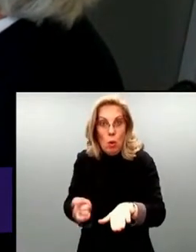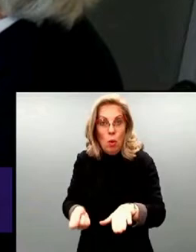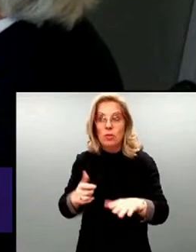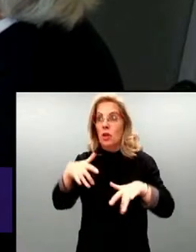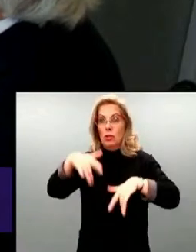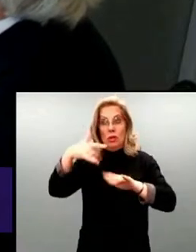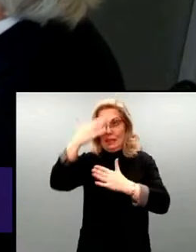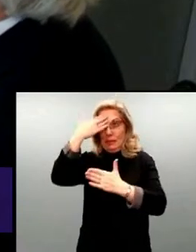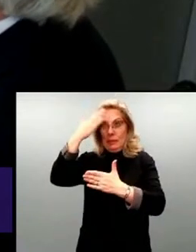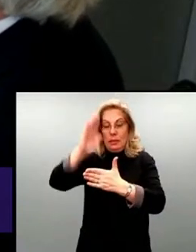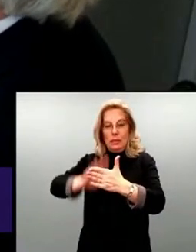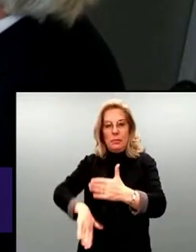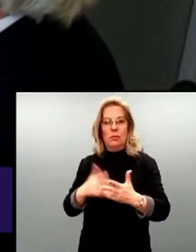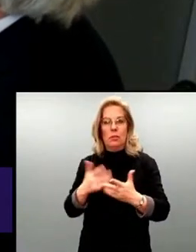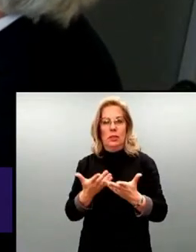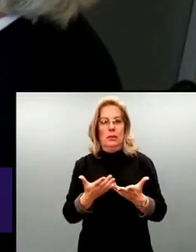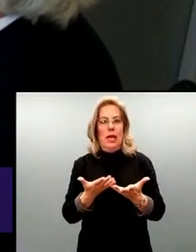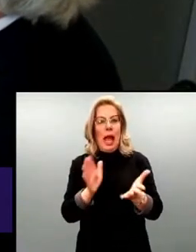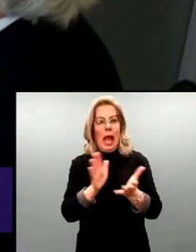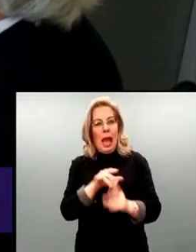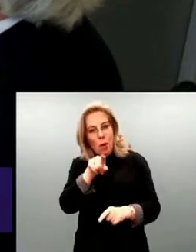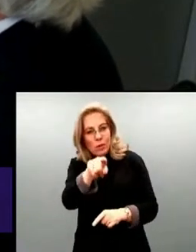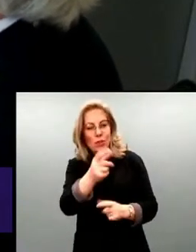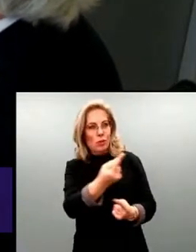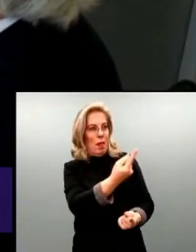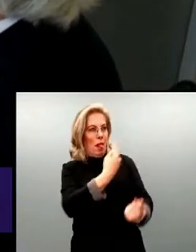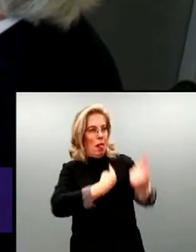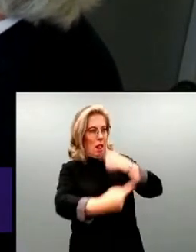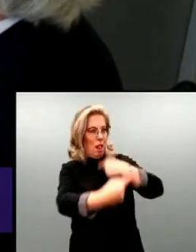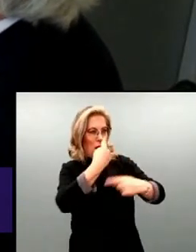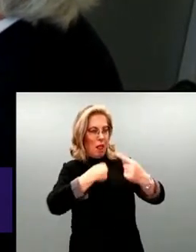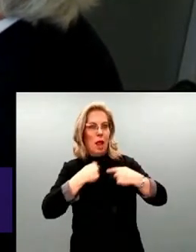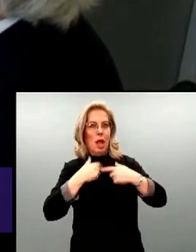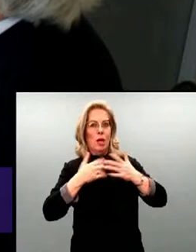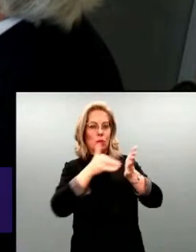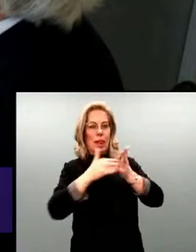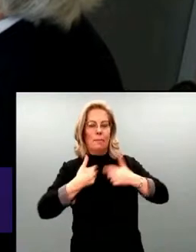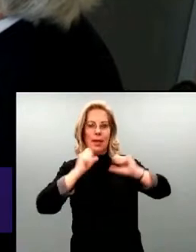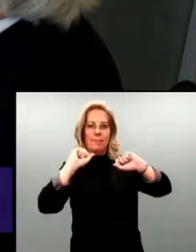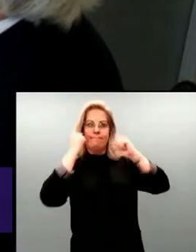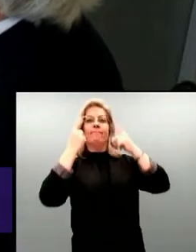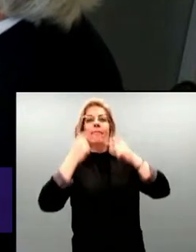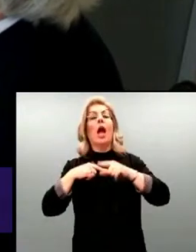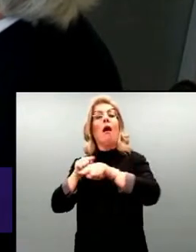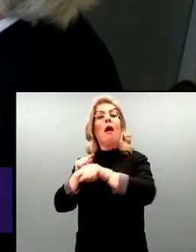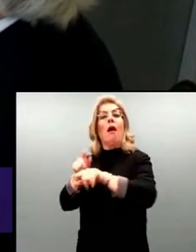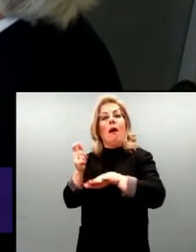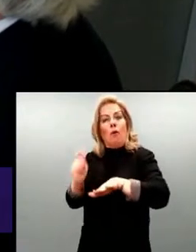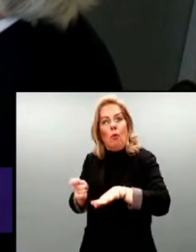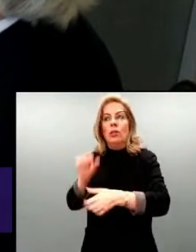me what's involved? MS BARNEY: